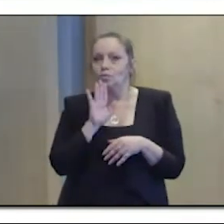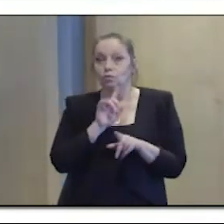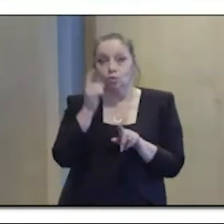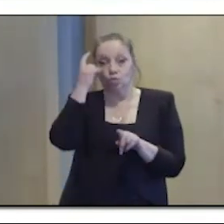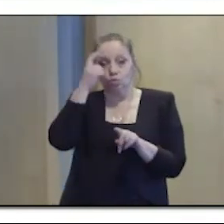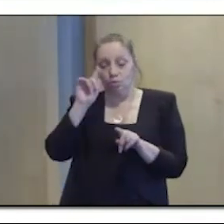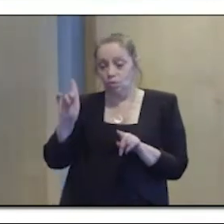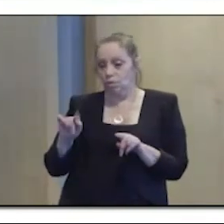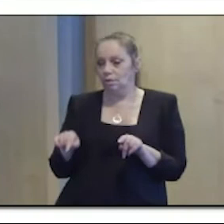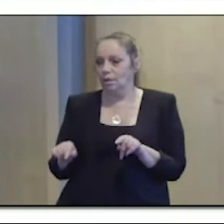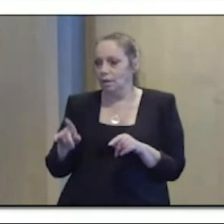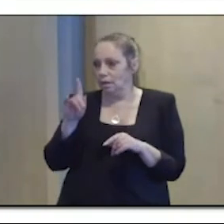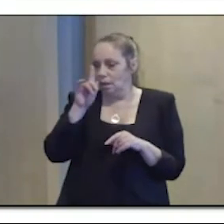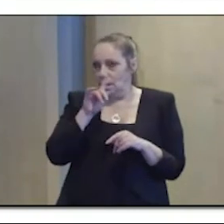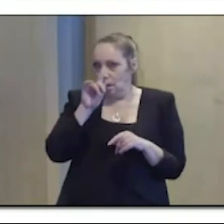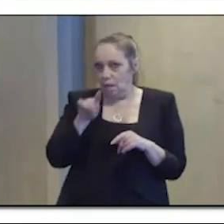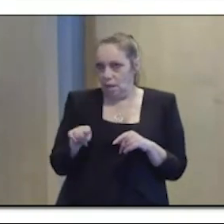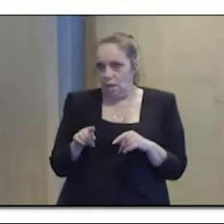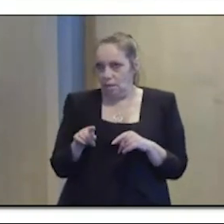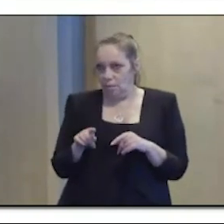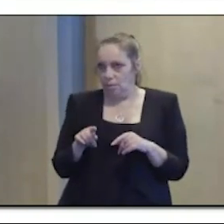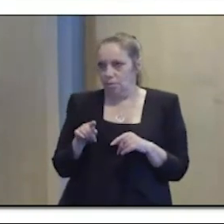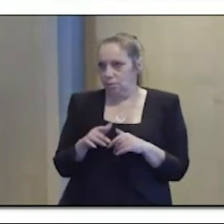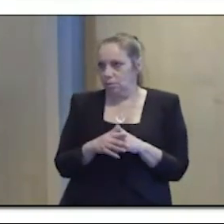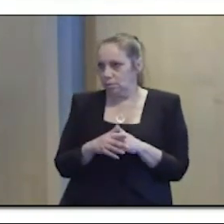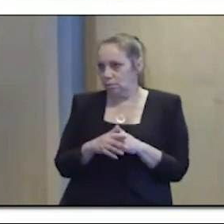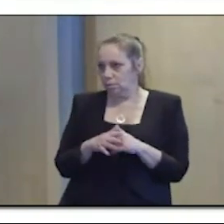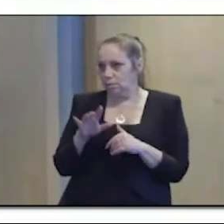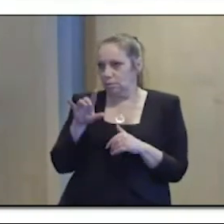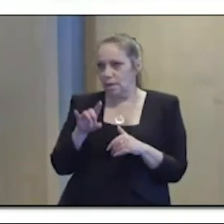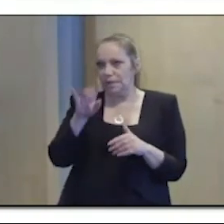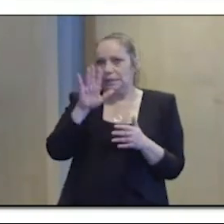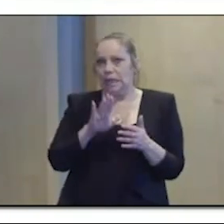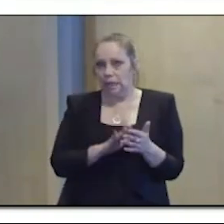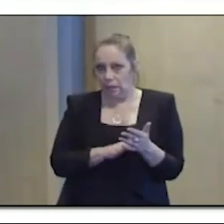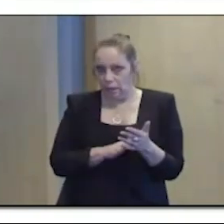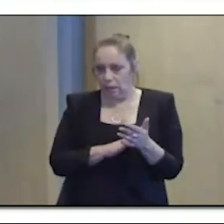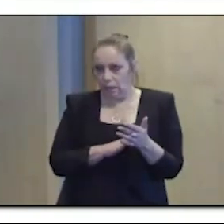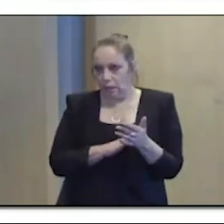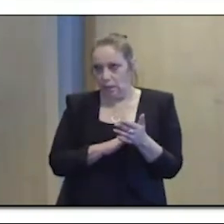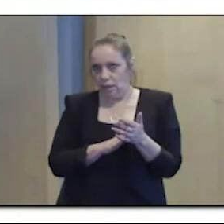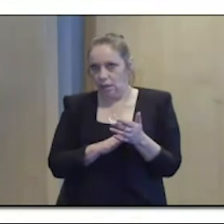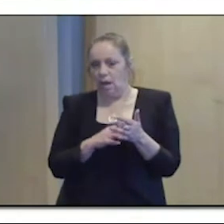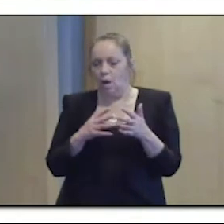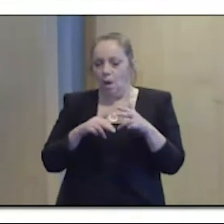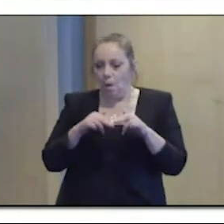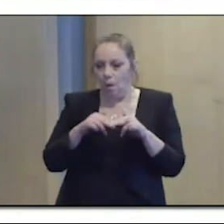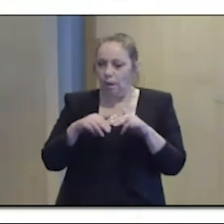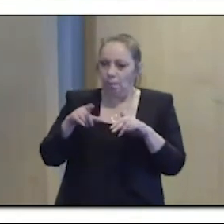fact that it will take over 10 years probably to bring in or build, plan and build a nuclear